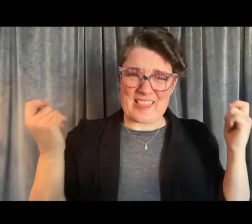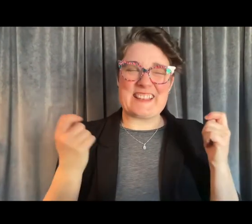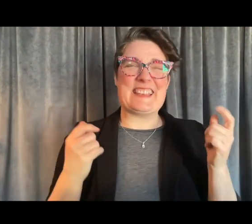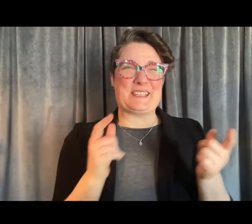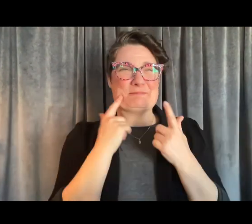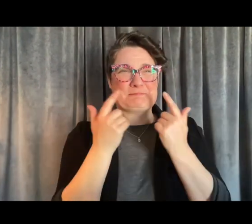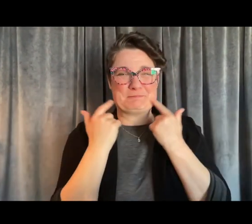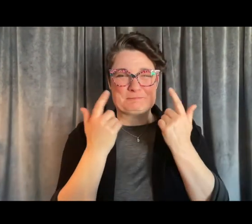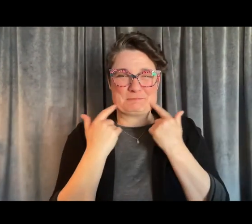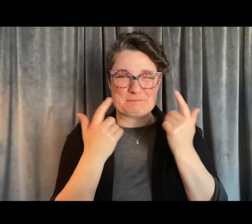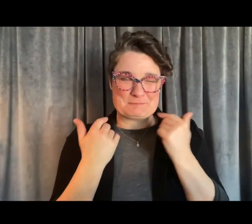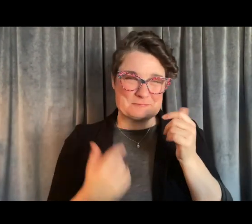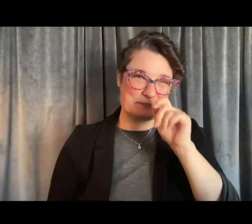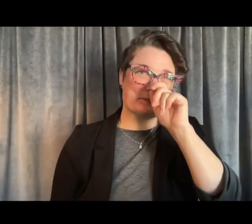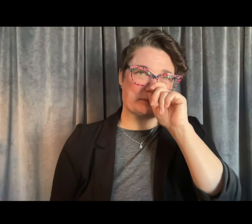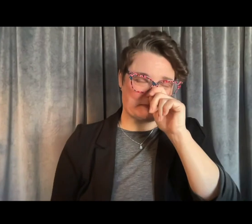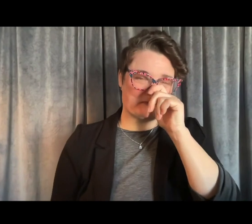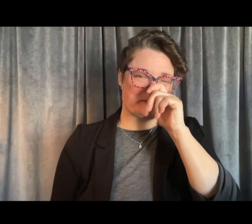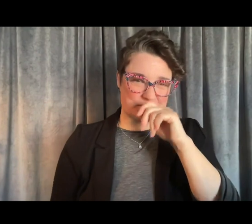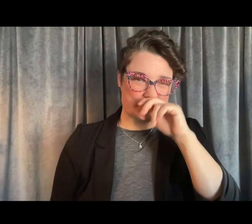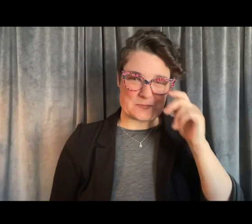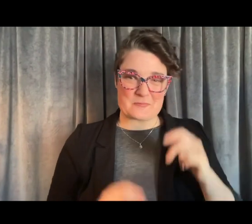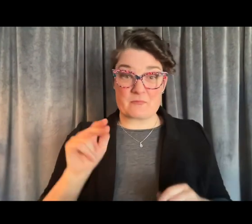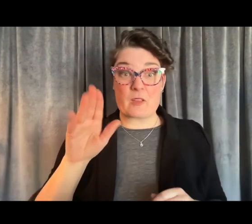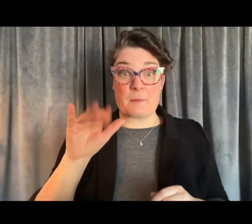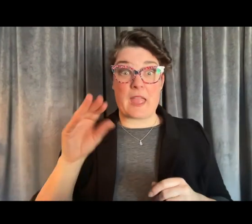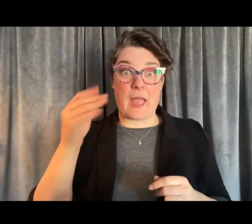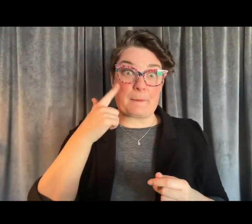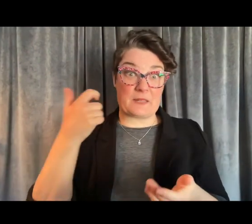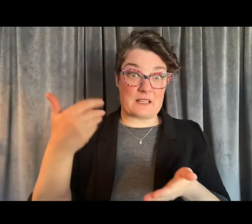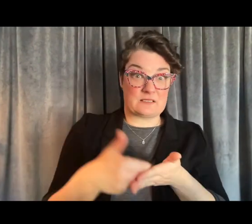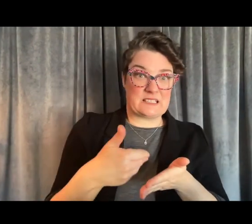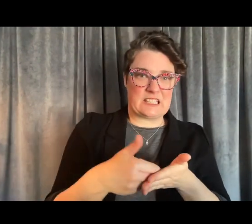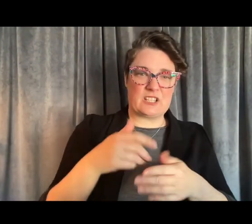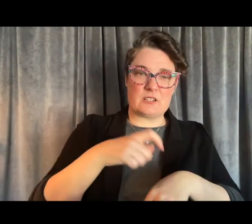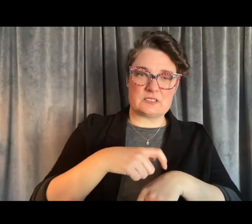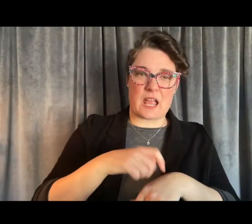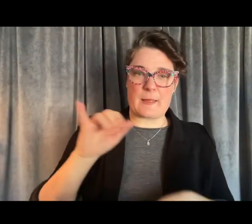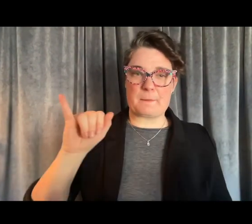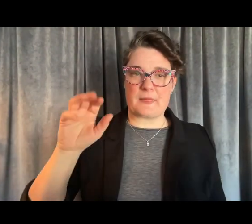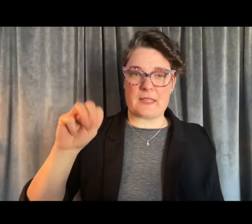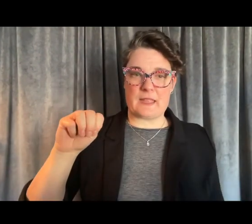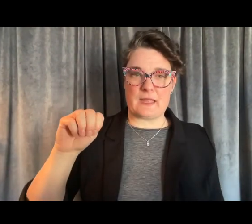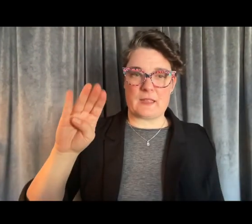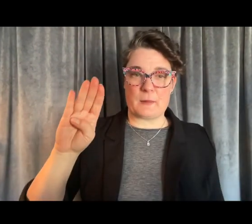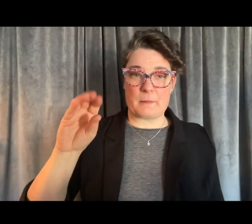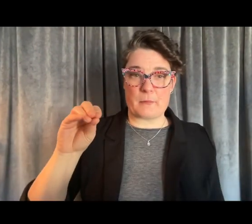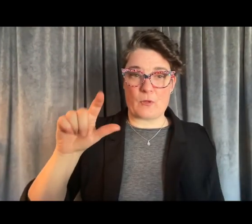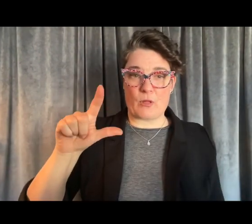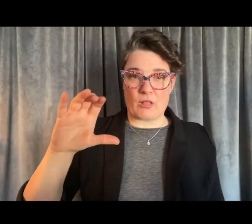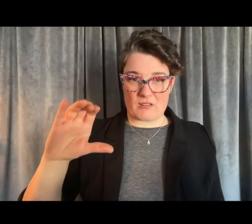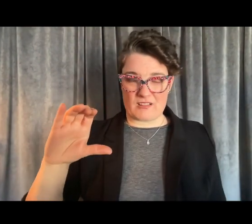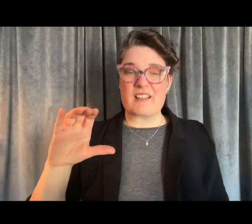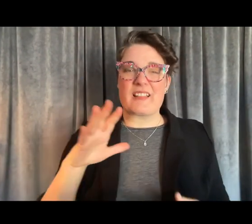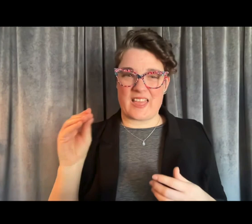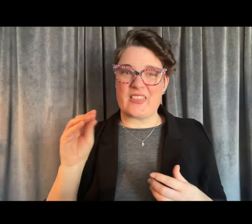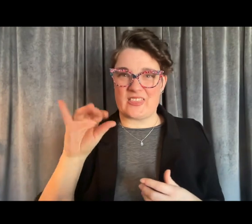Socket: I love that. Nomy: the The proximity to like Imbolc and that rising of the